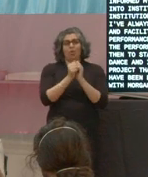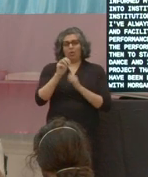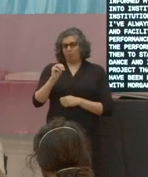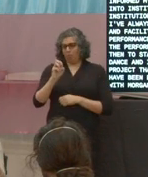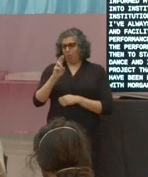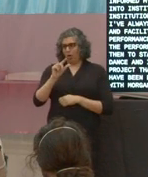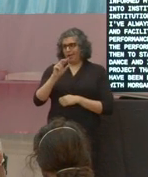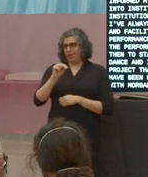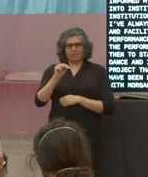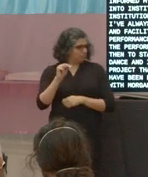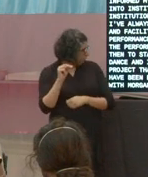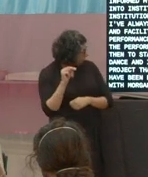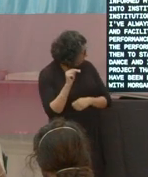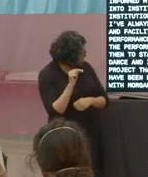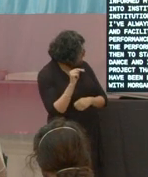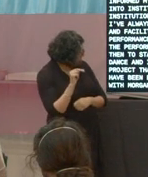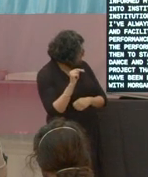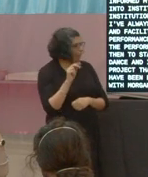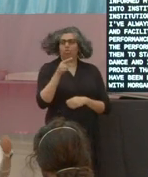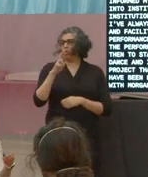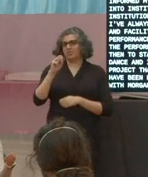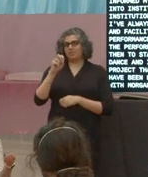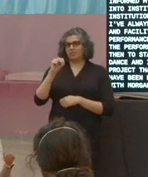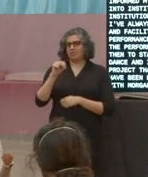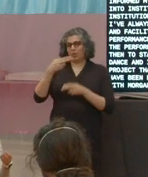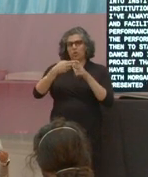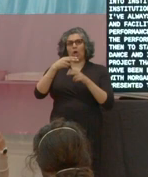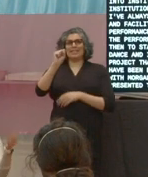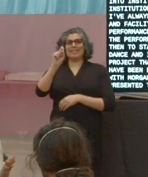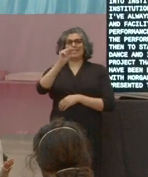Life. And I presented that and worked with Morgan closely at a